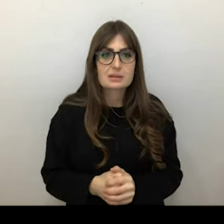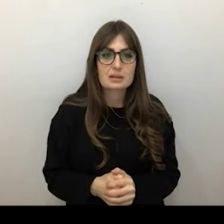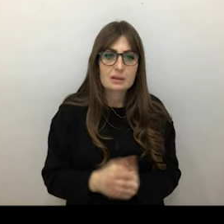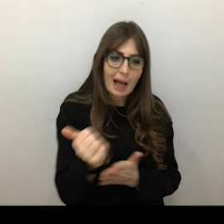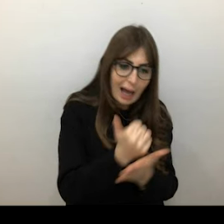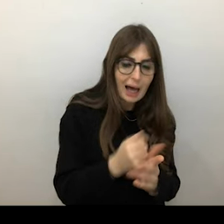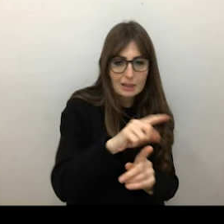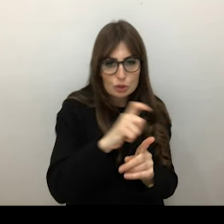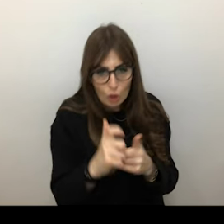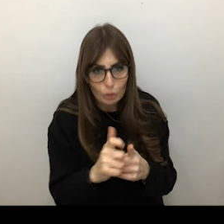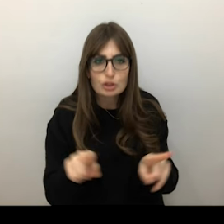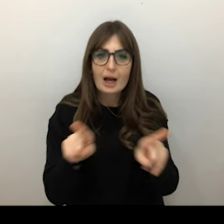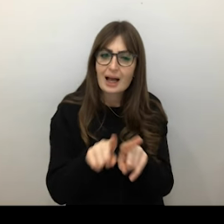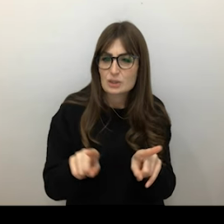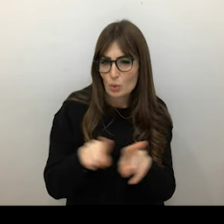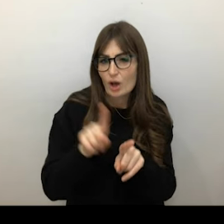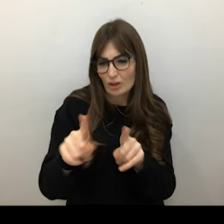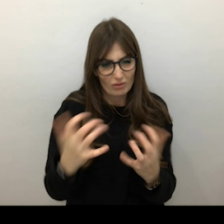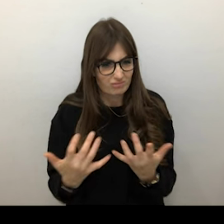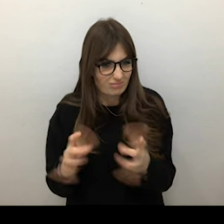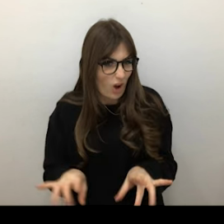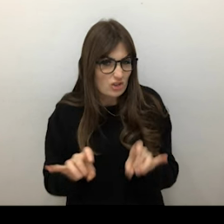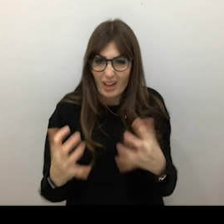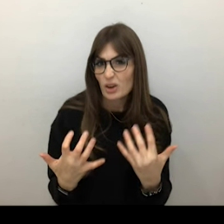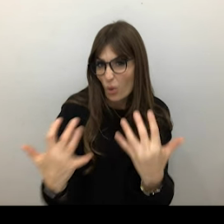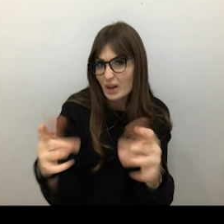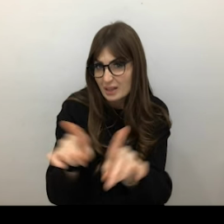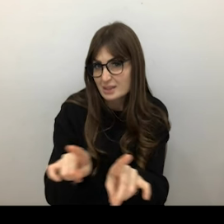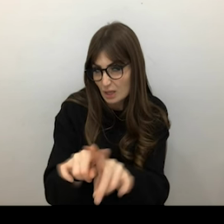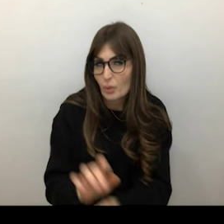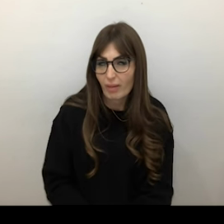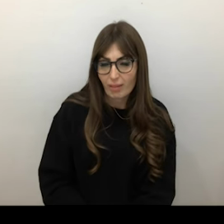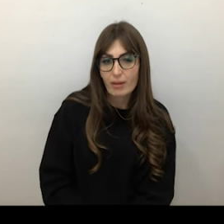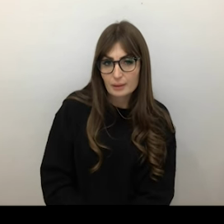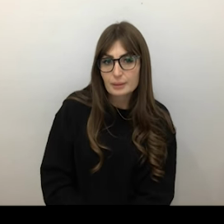and cultural sector, and also the breadth of Australian audiences as well.